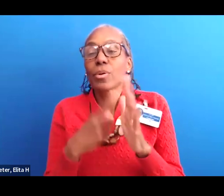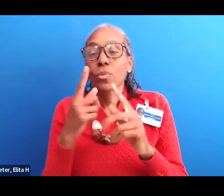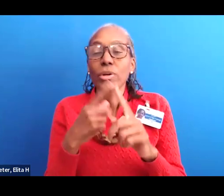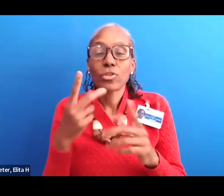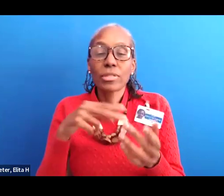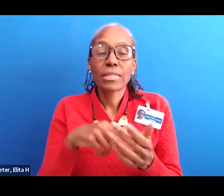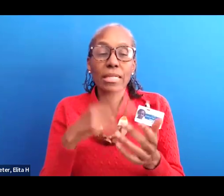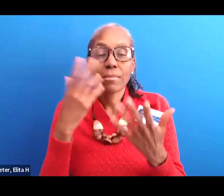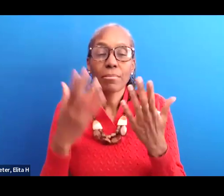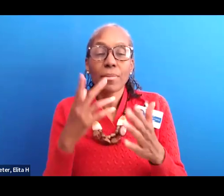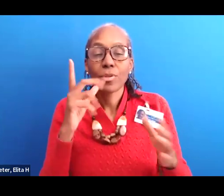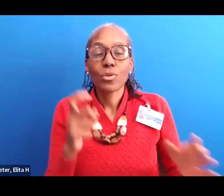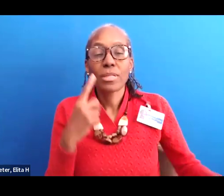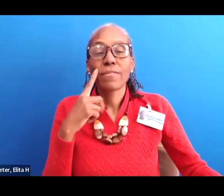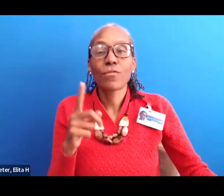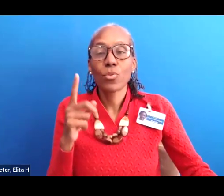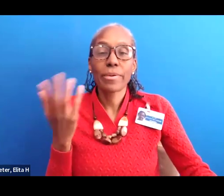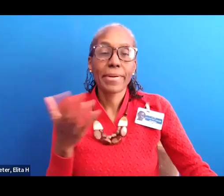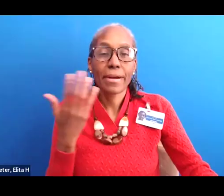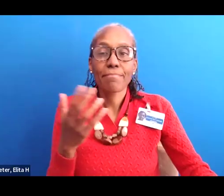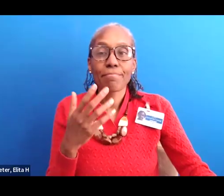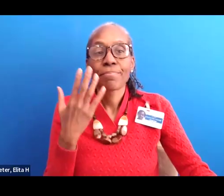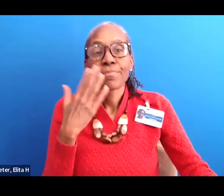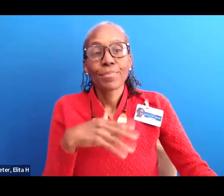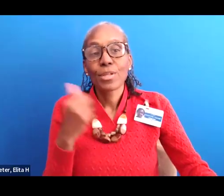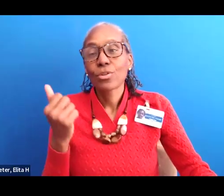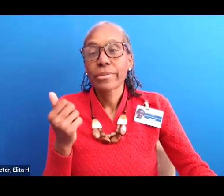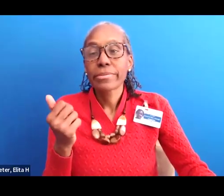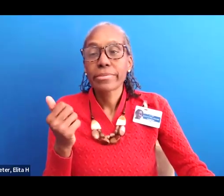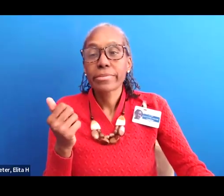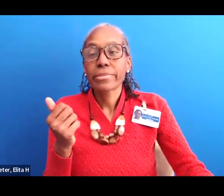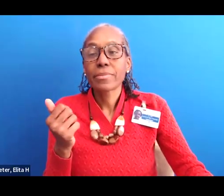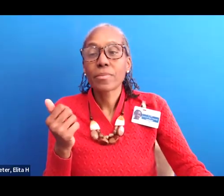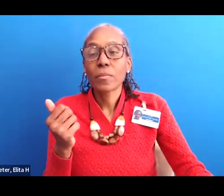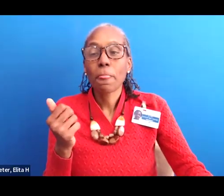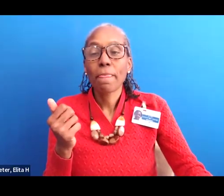Maybe you need one because you can go up and down in